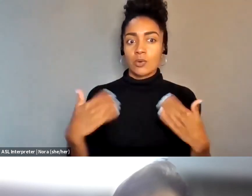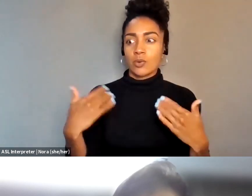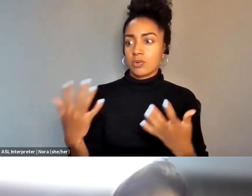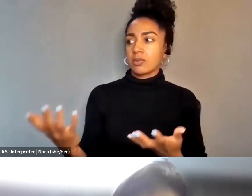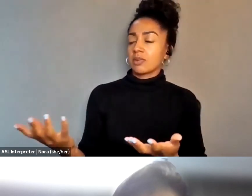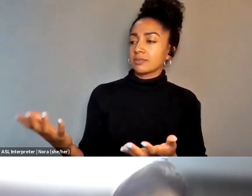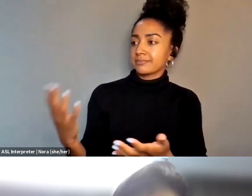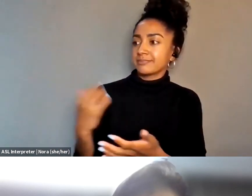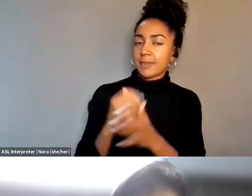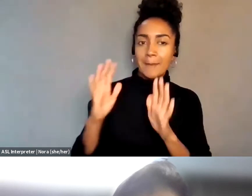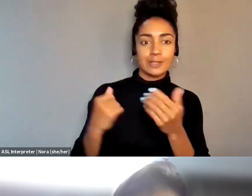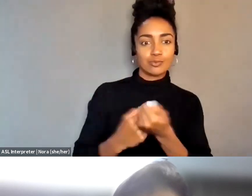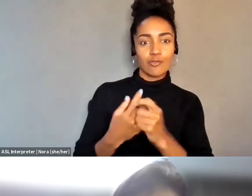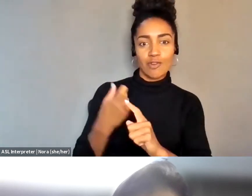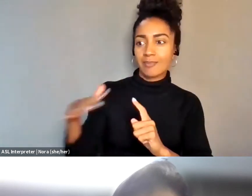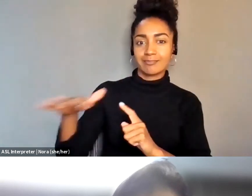I know I will not let these opportunities go to waste.